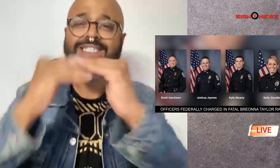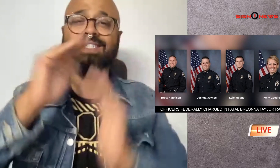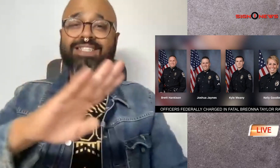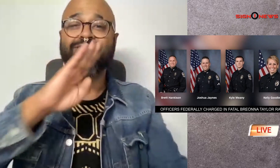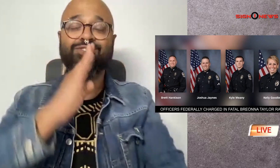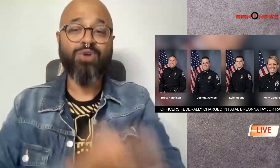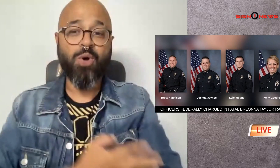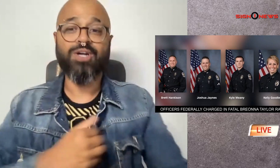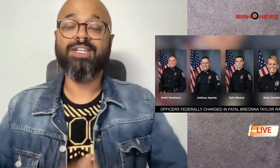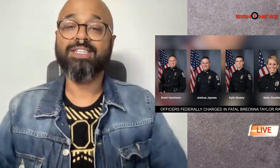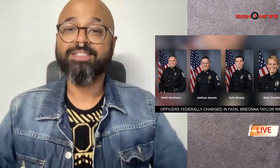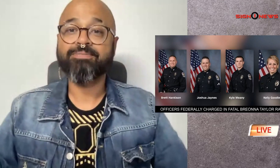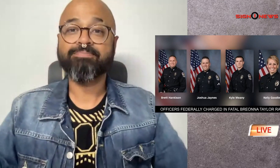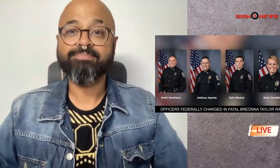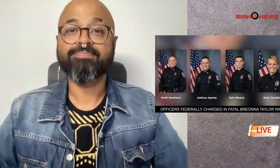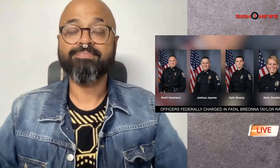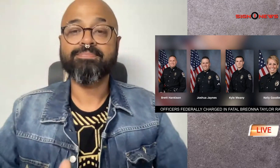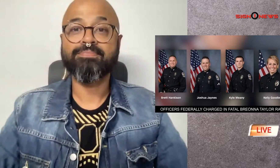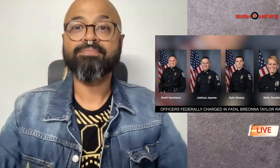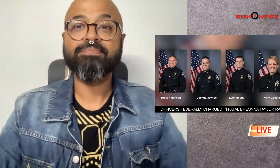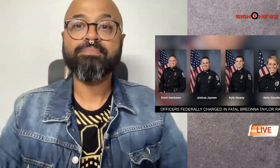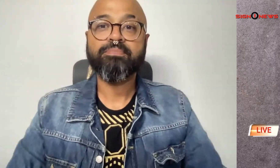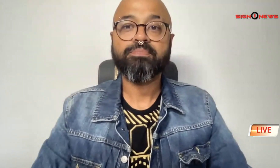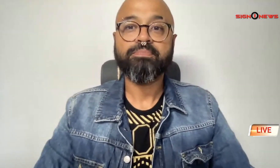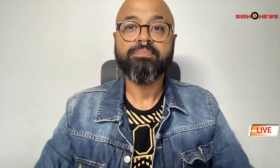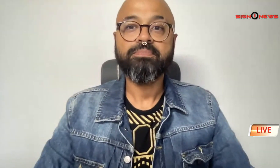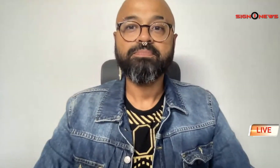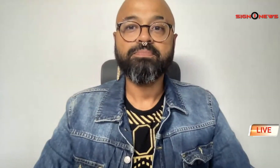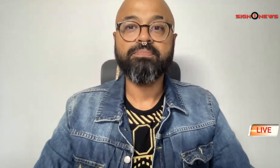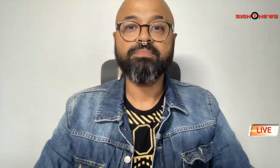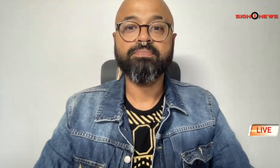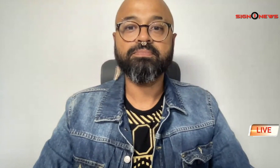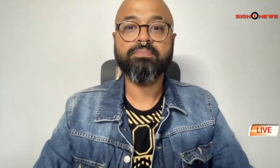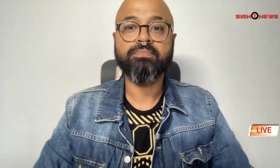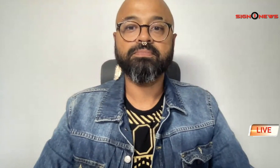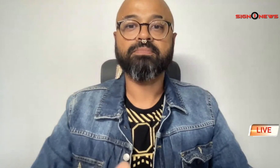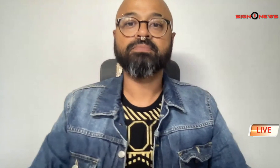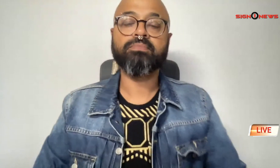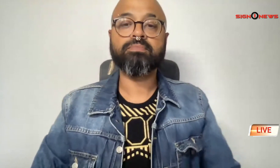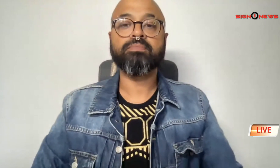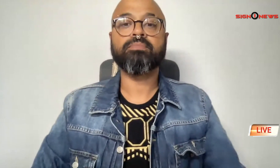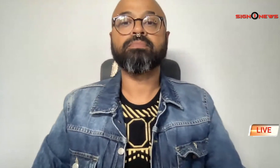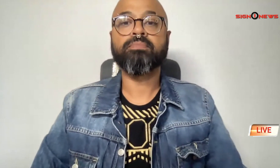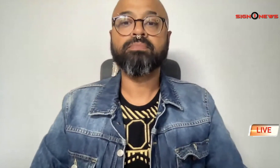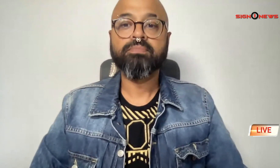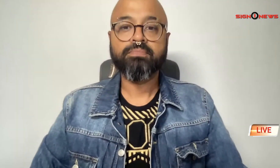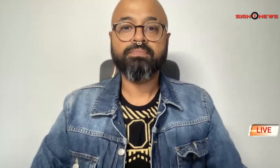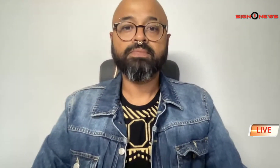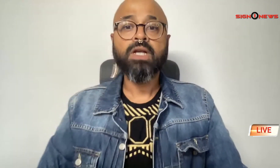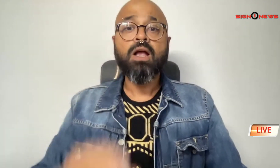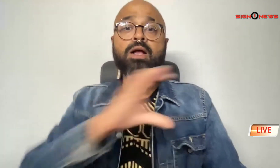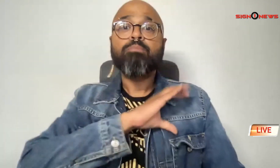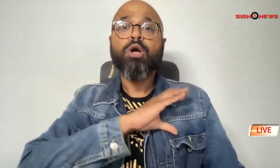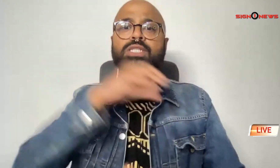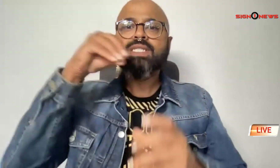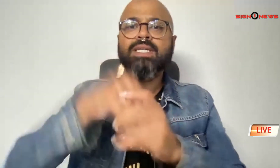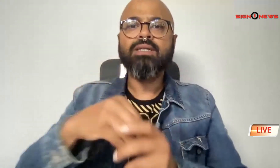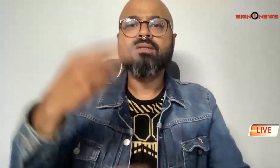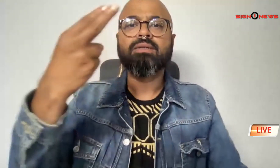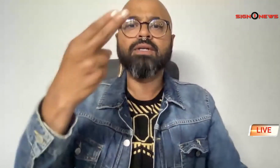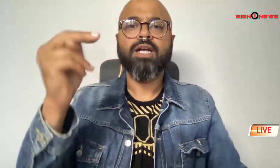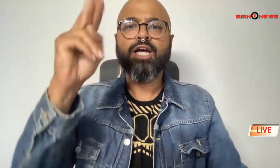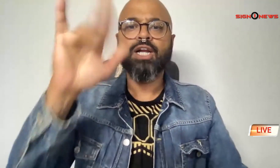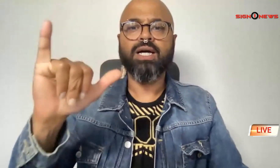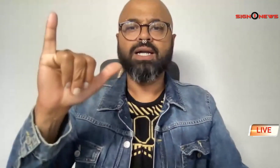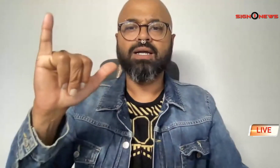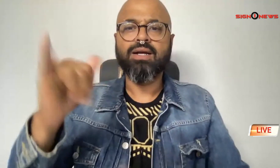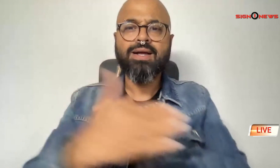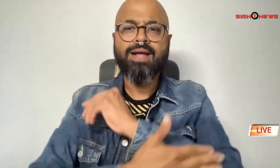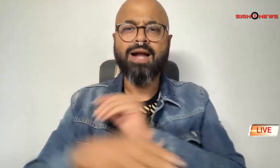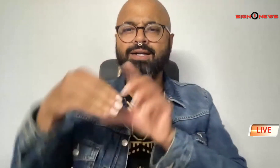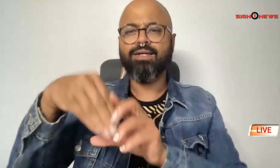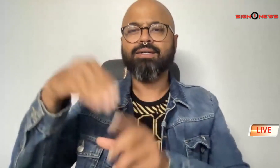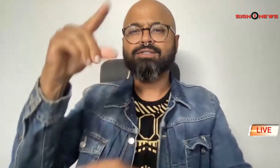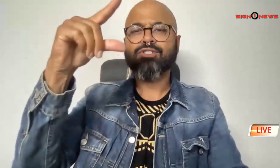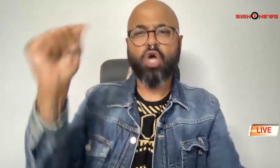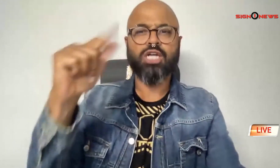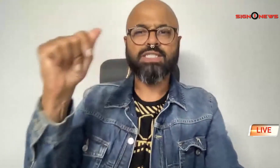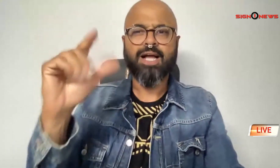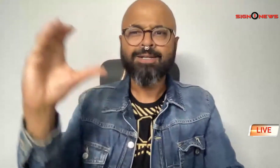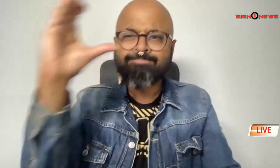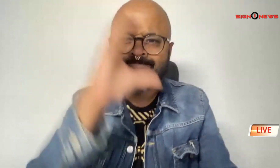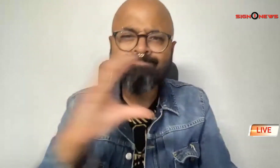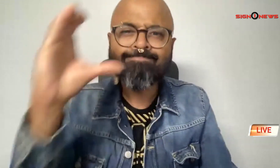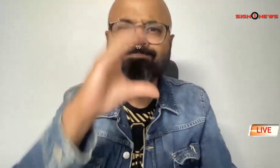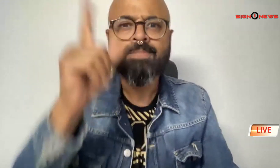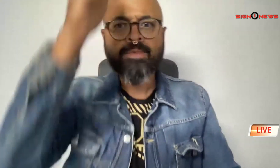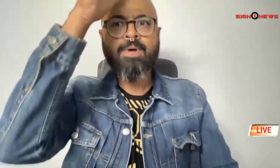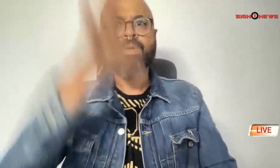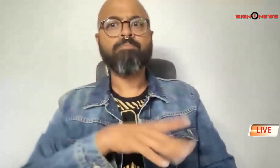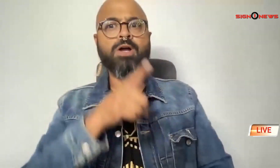Taylor's mother said she waited 874 days for justice for her daughter police in Henry County